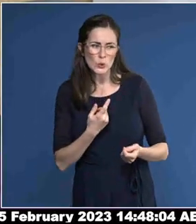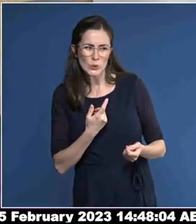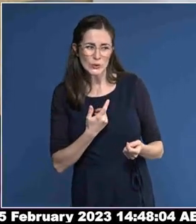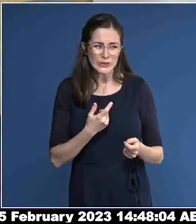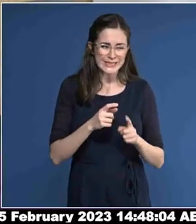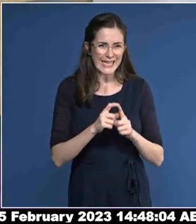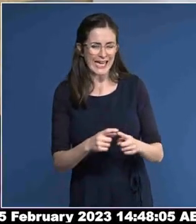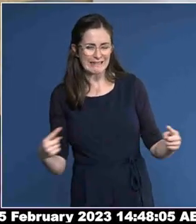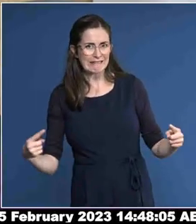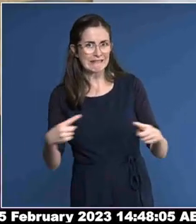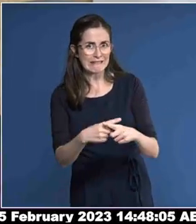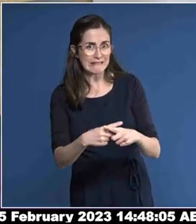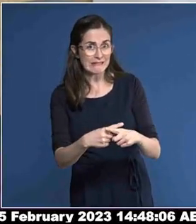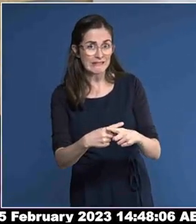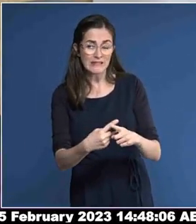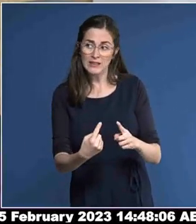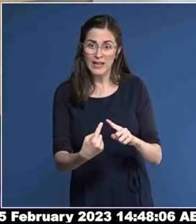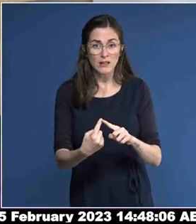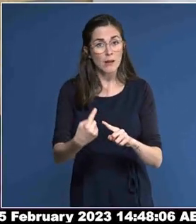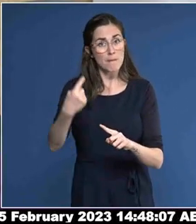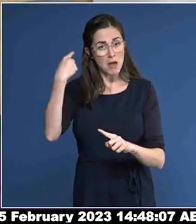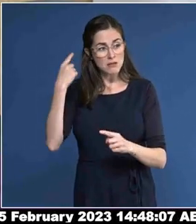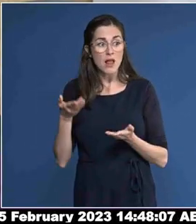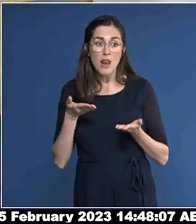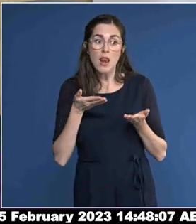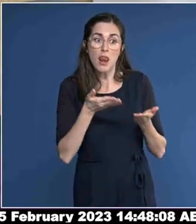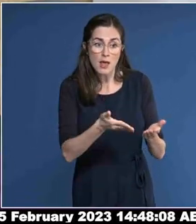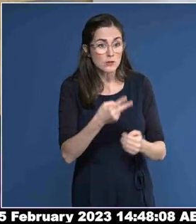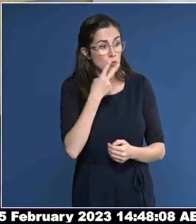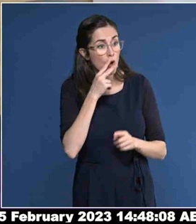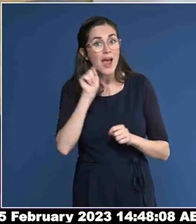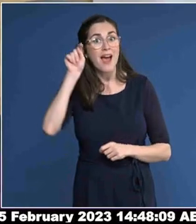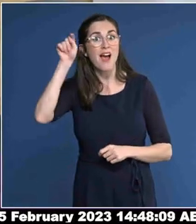a situation where we have allowed a smoker to smoke outside unsupervised and, as a